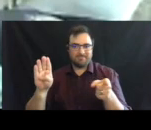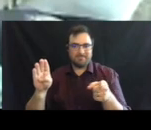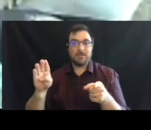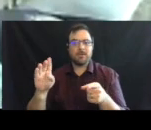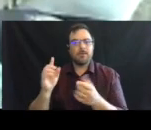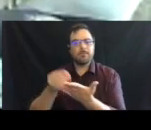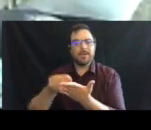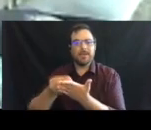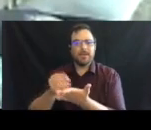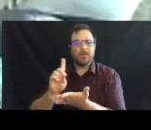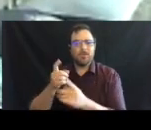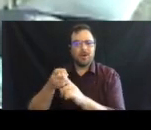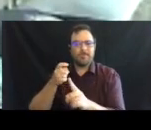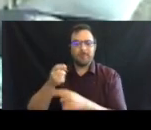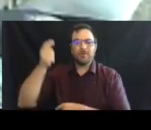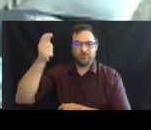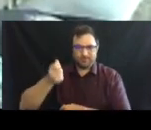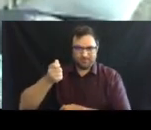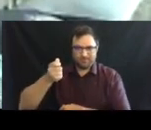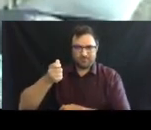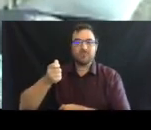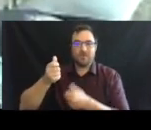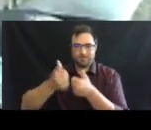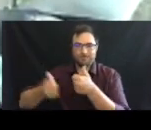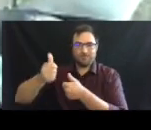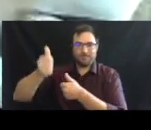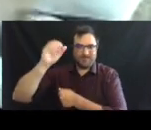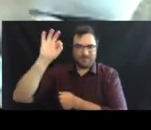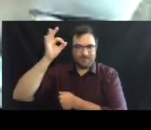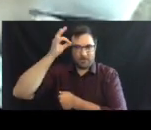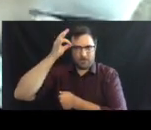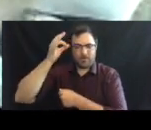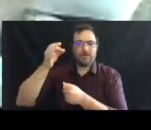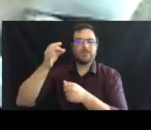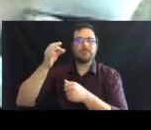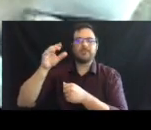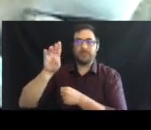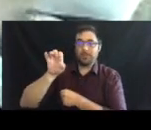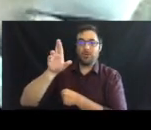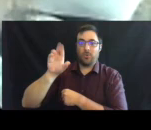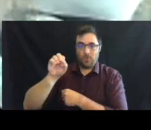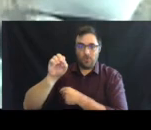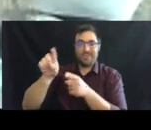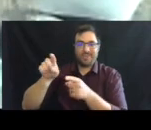federal Maternal and Child Health Bureau, both a specific grant targeting newborn hearing screening